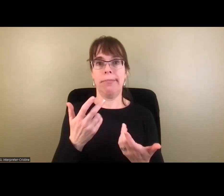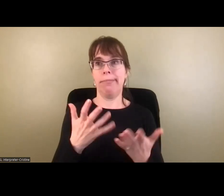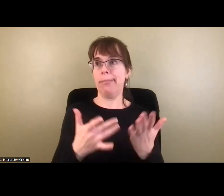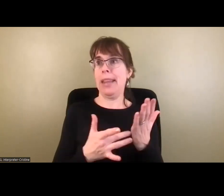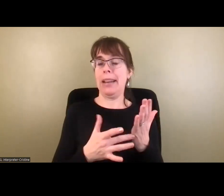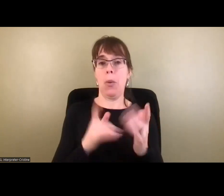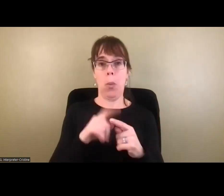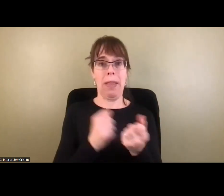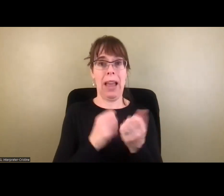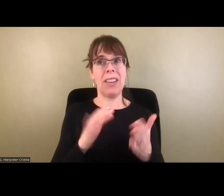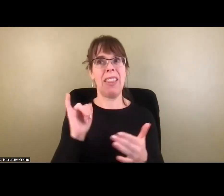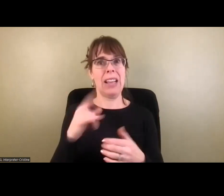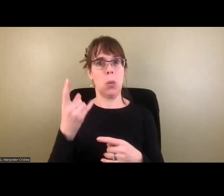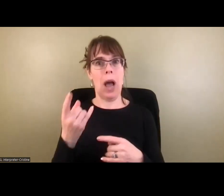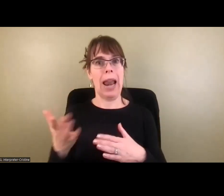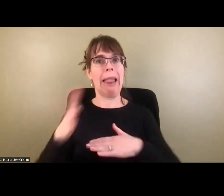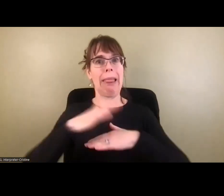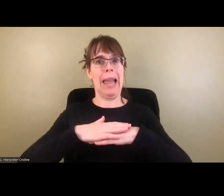is a layer of safety planning. But when we're talking about